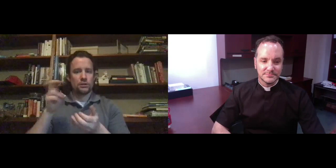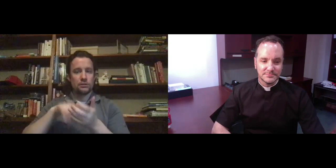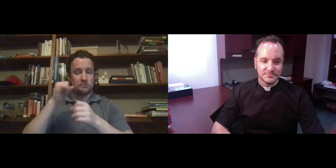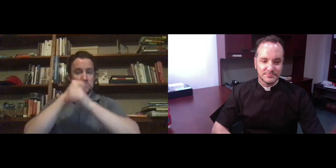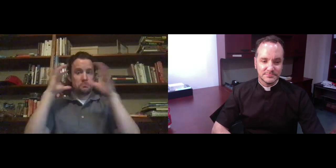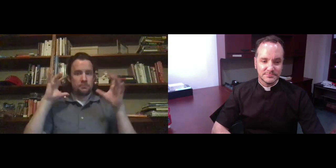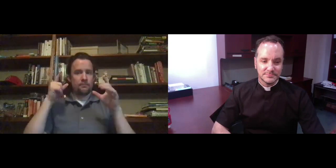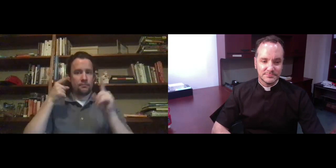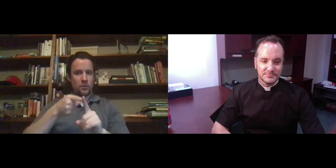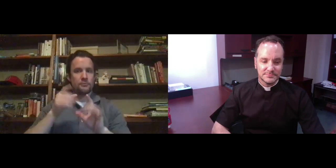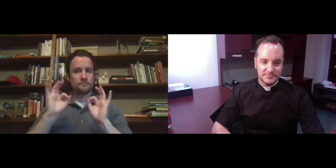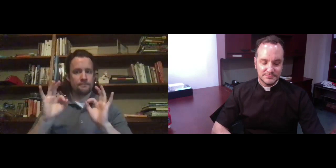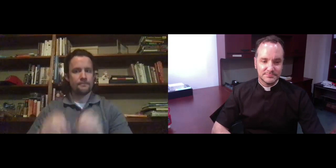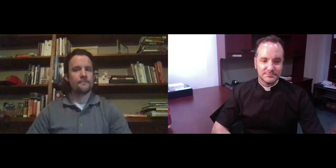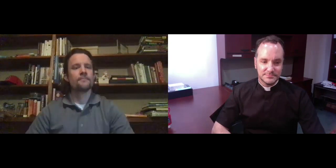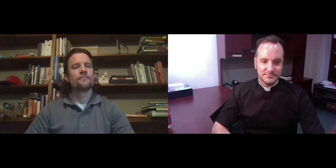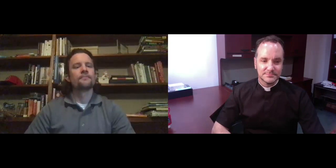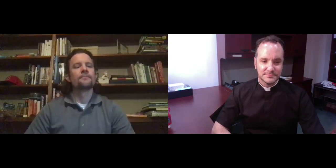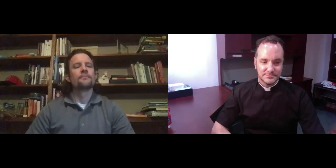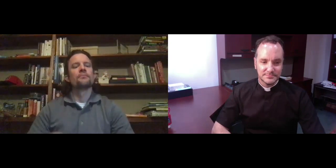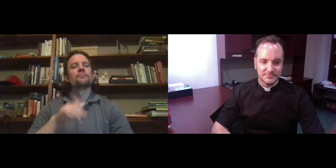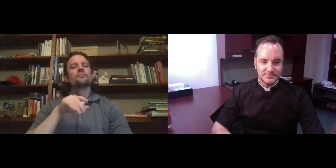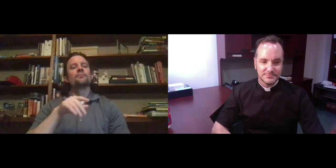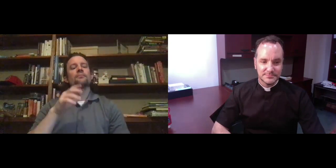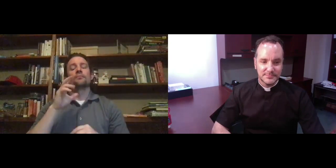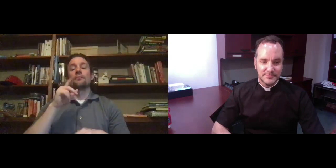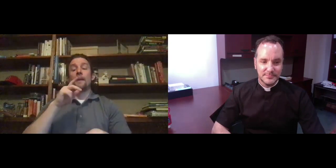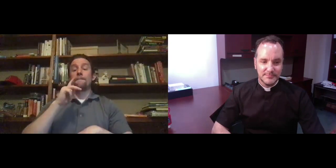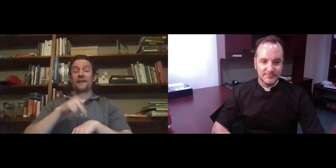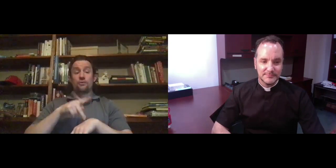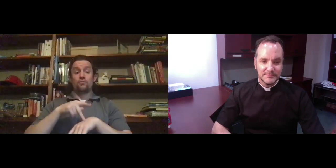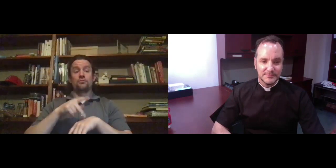and this is taking place after Jesus's resurrection.